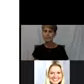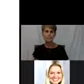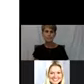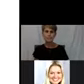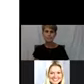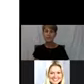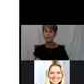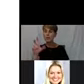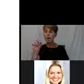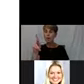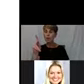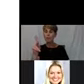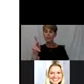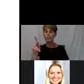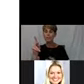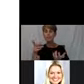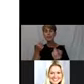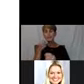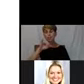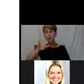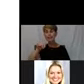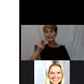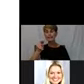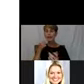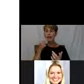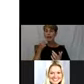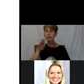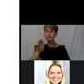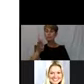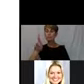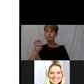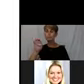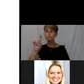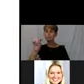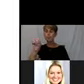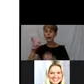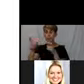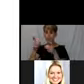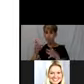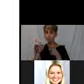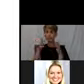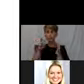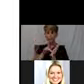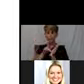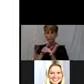All right, so as Jen said, my name is Brett. I'm the Director of Street Medicine for USC and Vice Chair